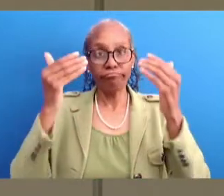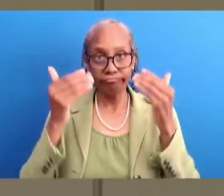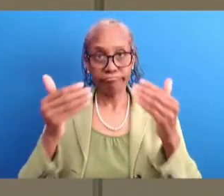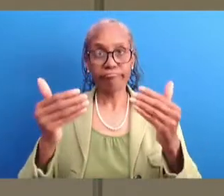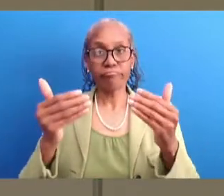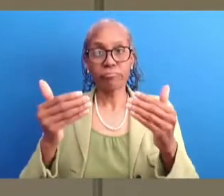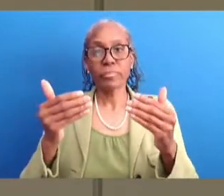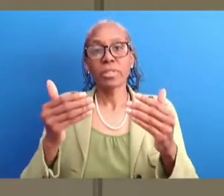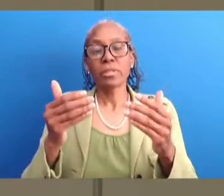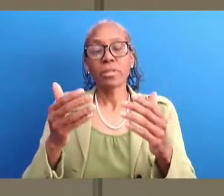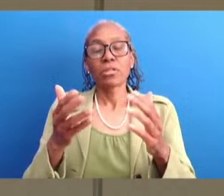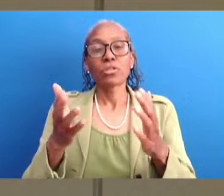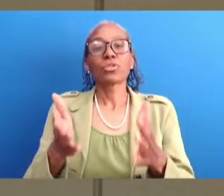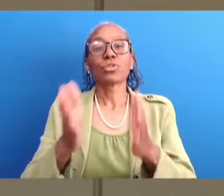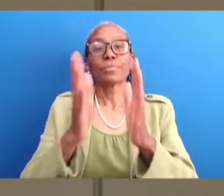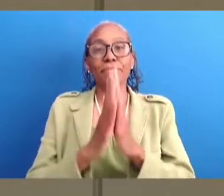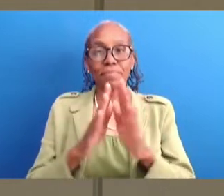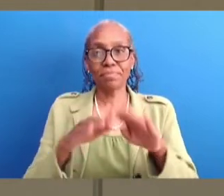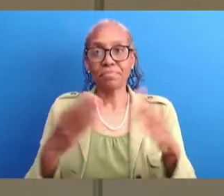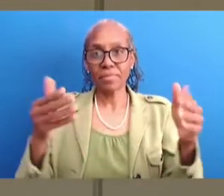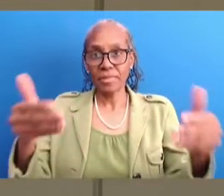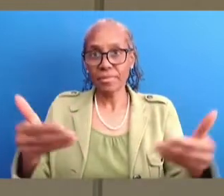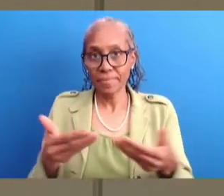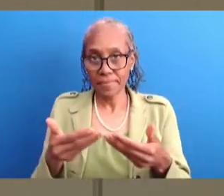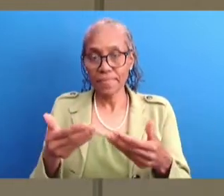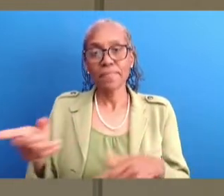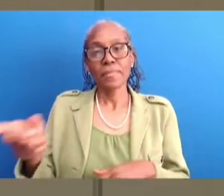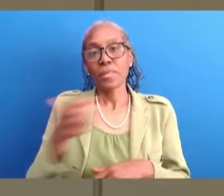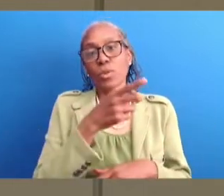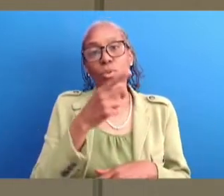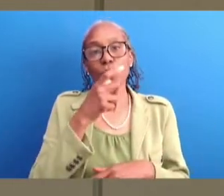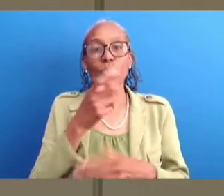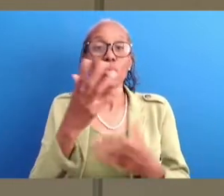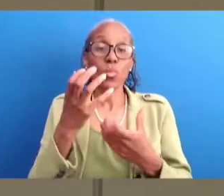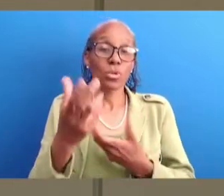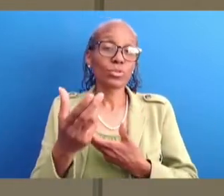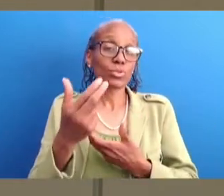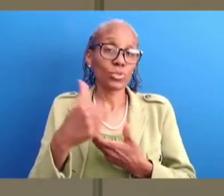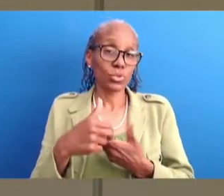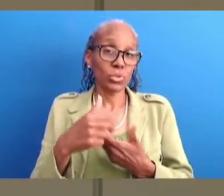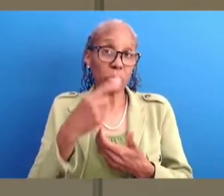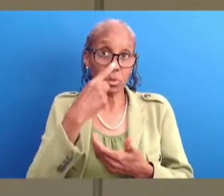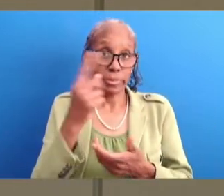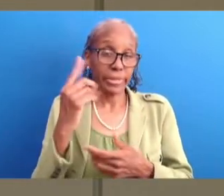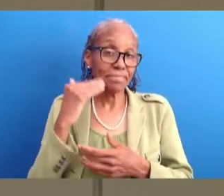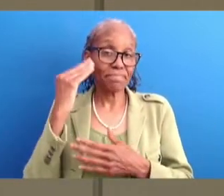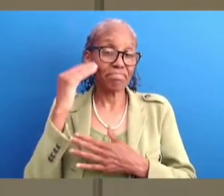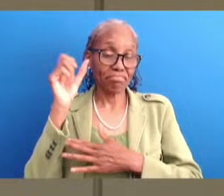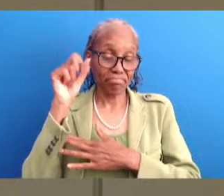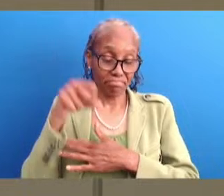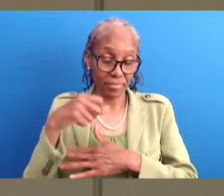MUCH, AT THIS TIME, WE'RE GOING